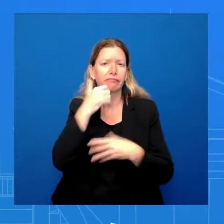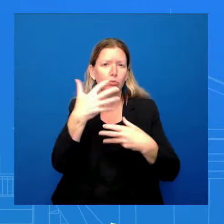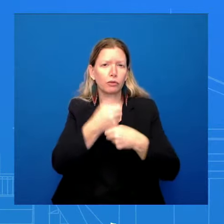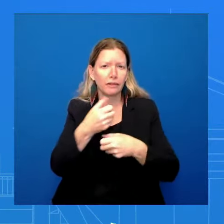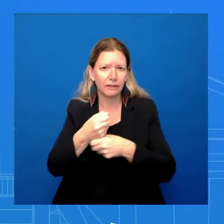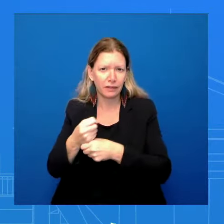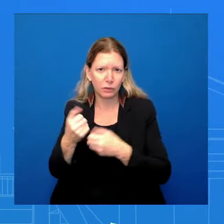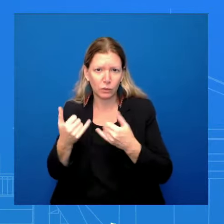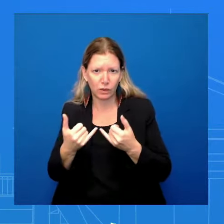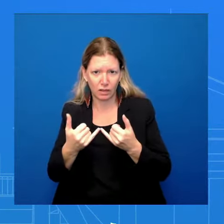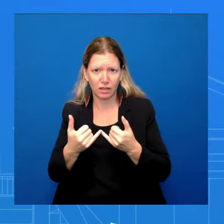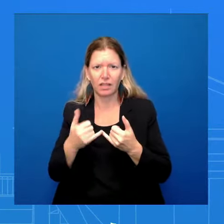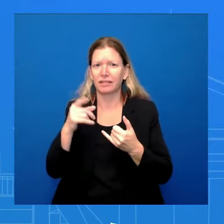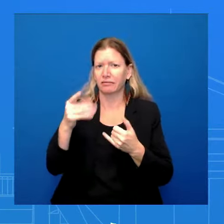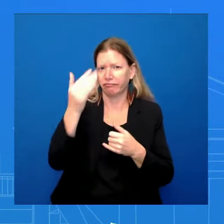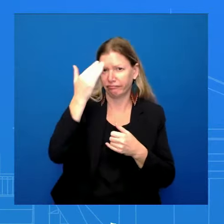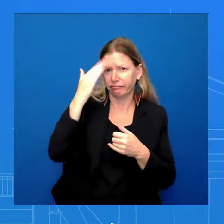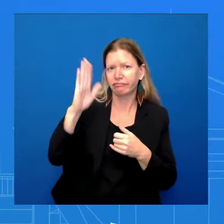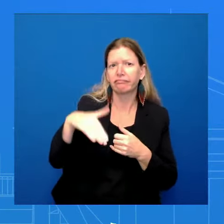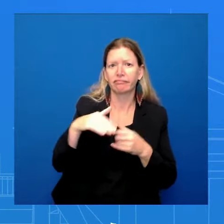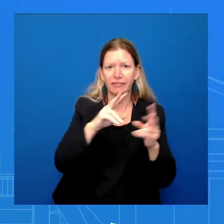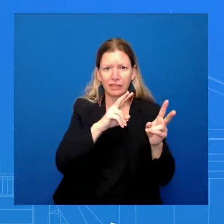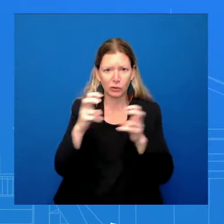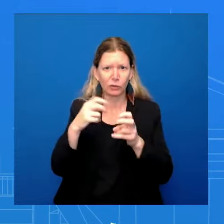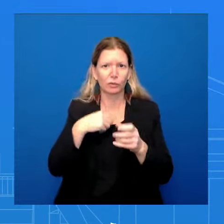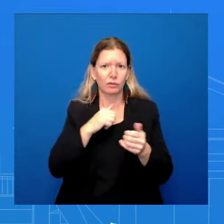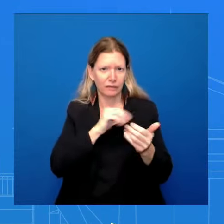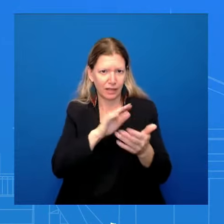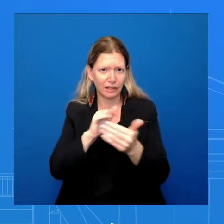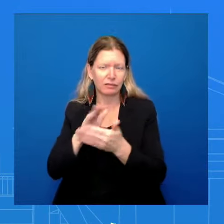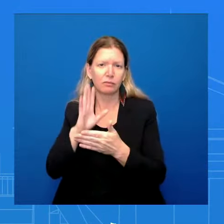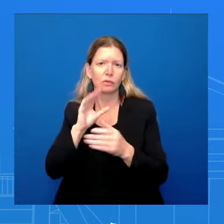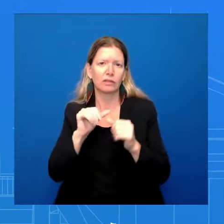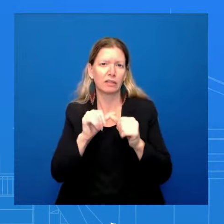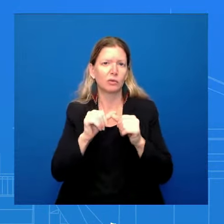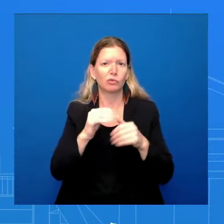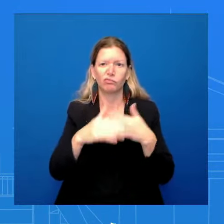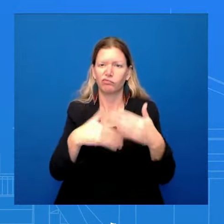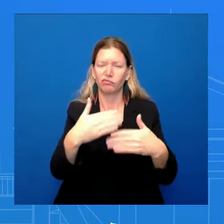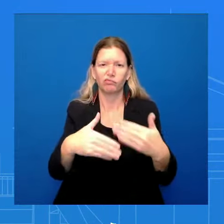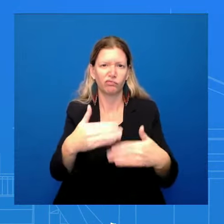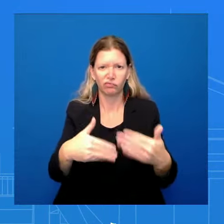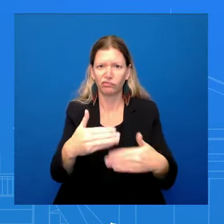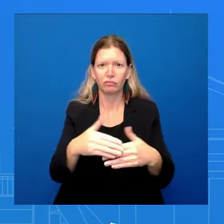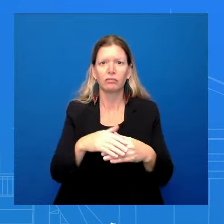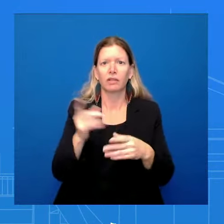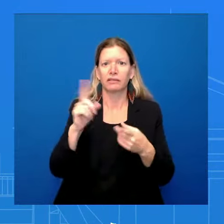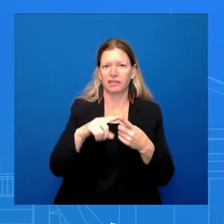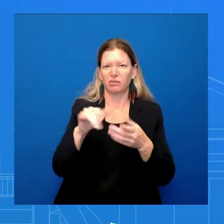as we head into the New York week next week. Last question. Yeah. The Press: Thank you, Jake. Back on MBS. Did the President have an opportunity